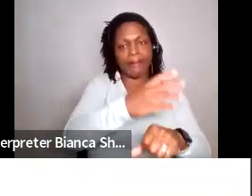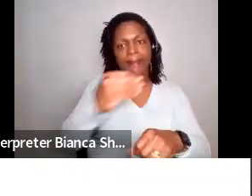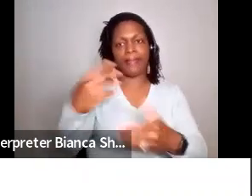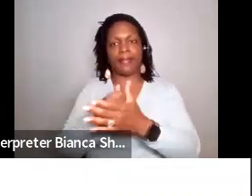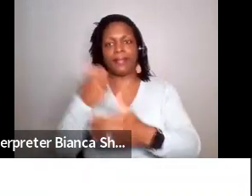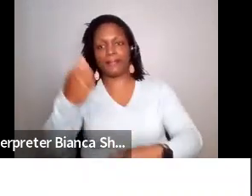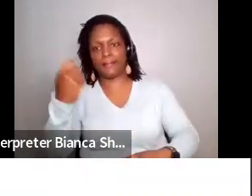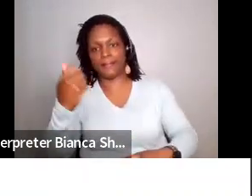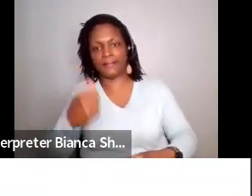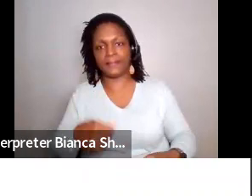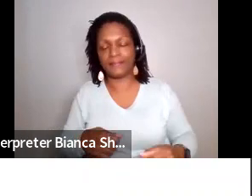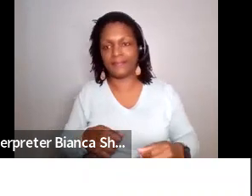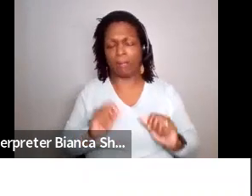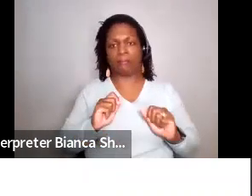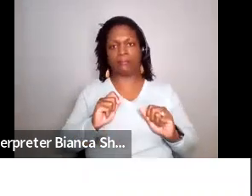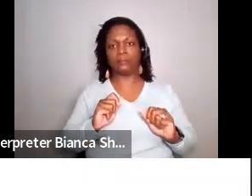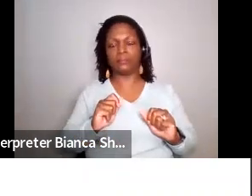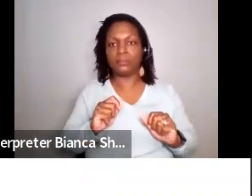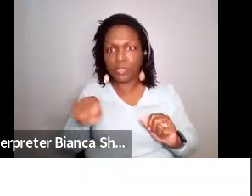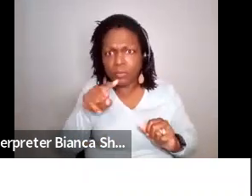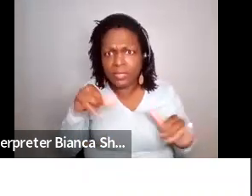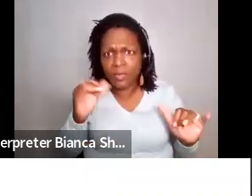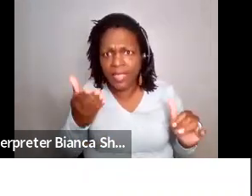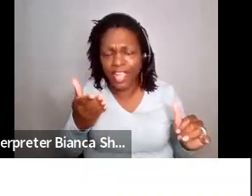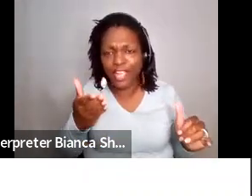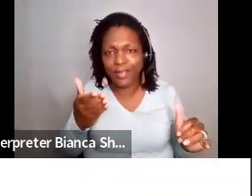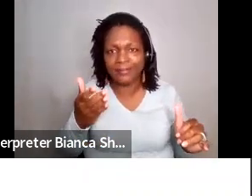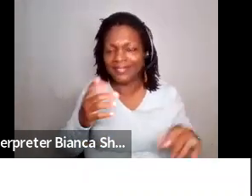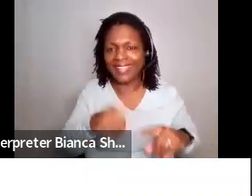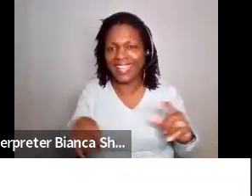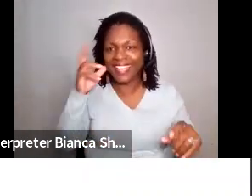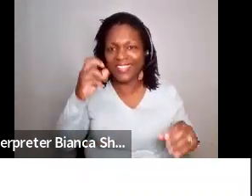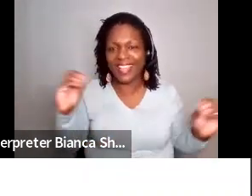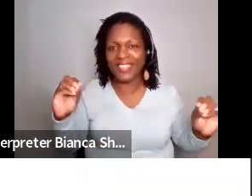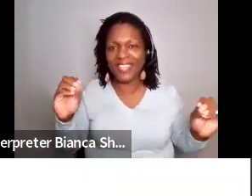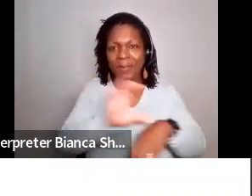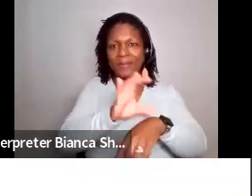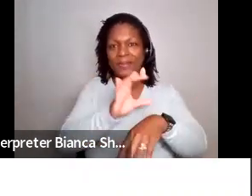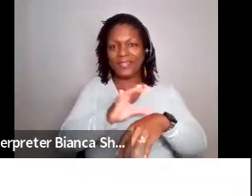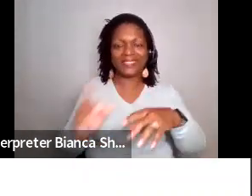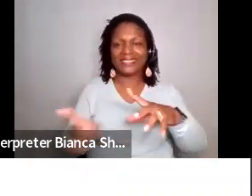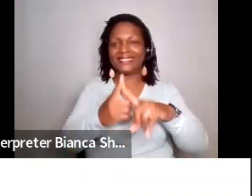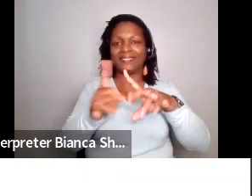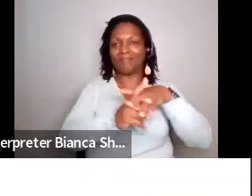Are you all still There we are. Okay, My computer just came up with an era.